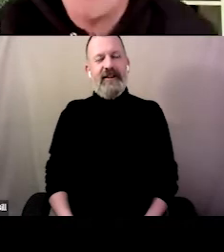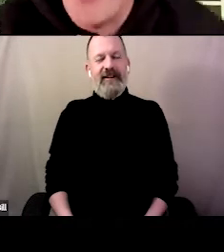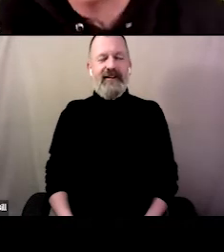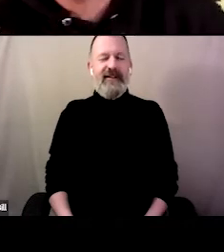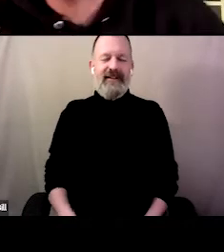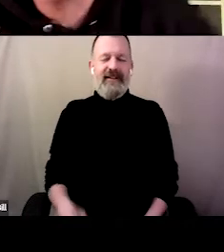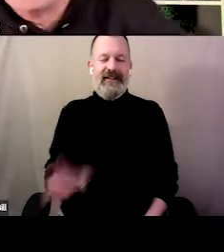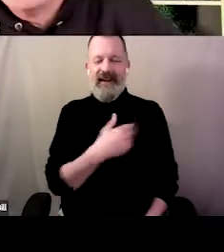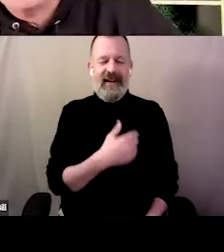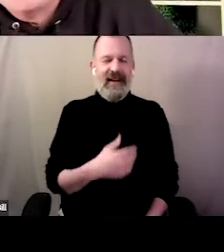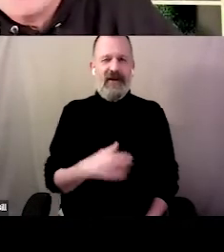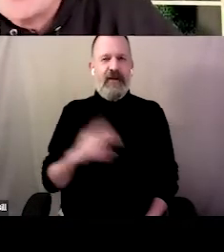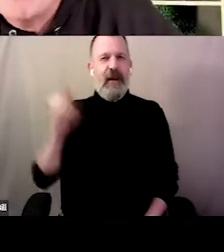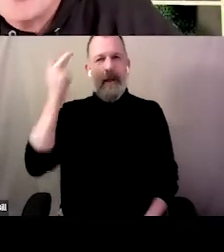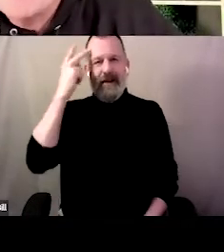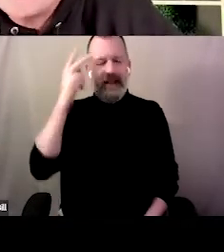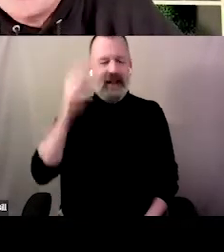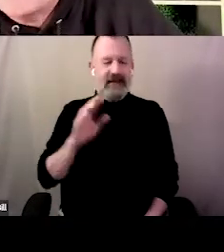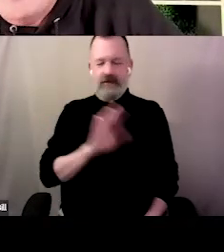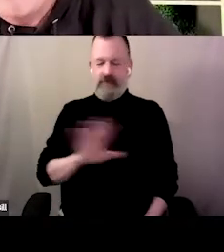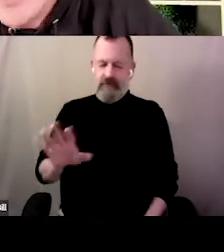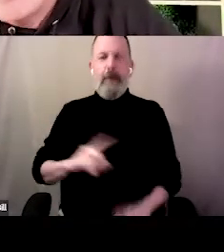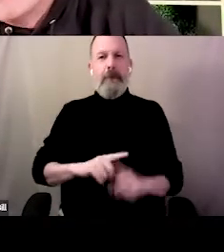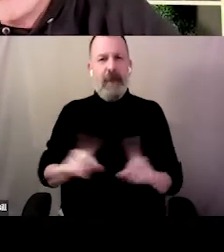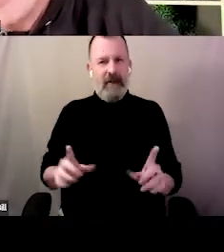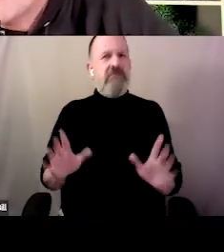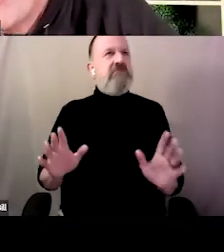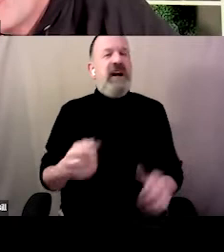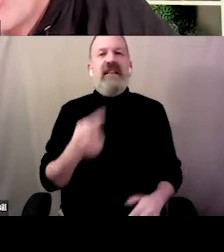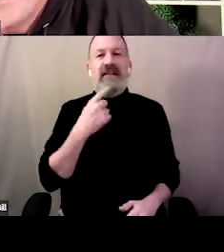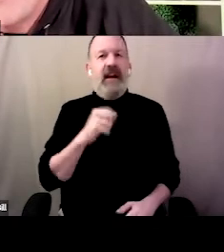politics of which way anybody leans but let's just say, not everybody loves Trump's tweets.